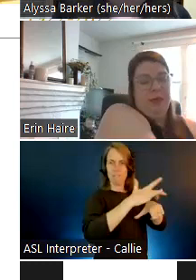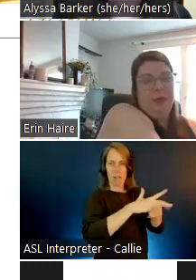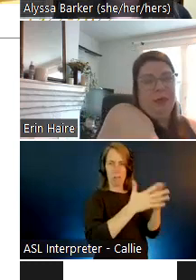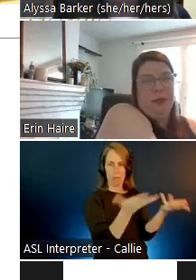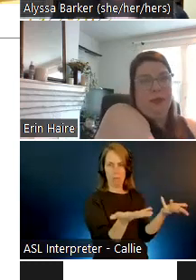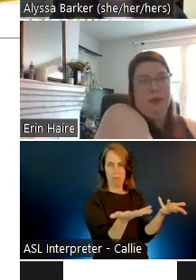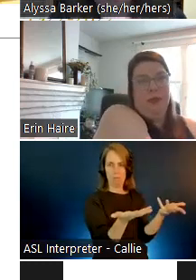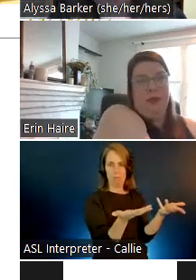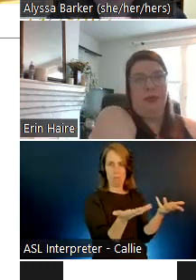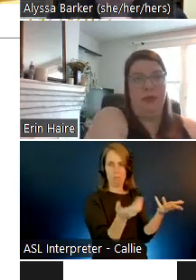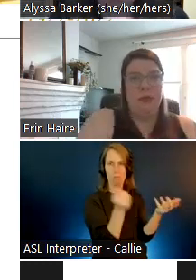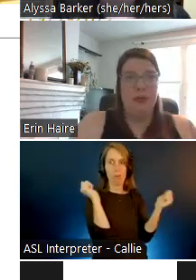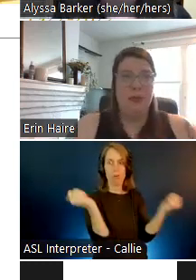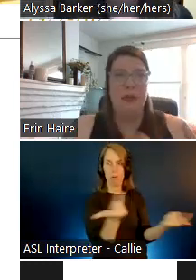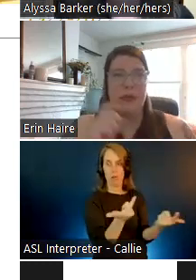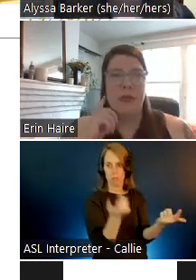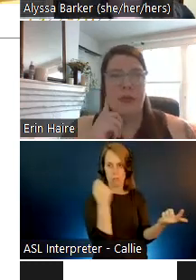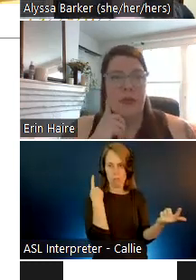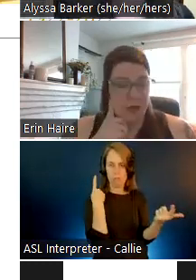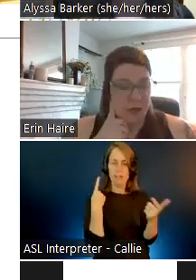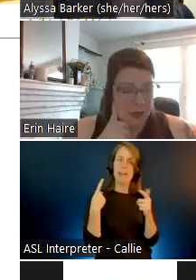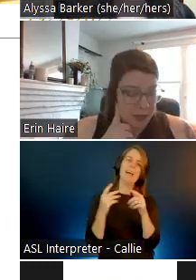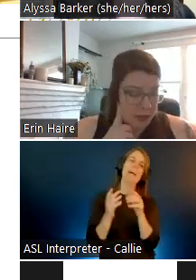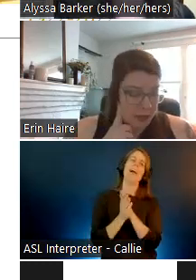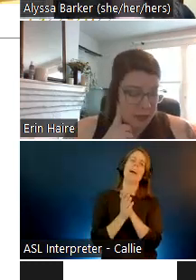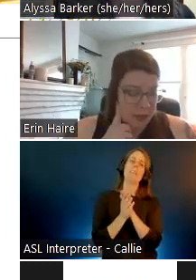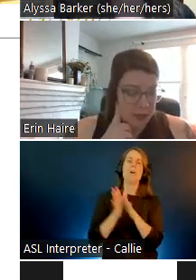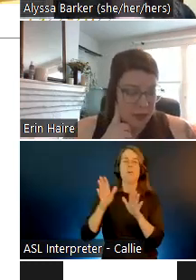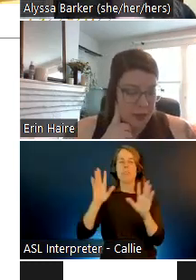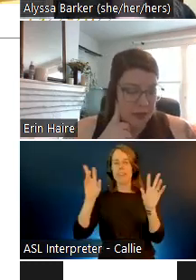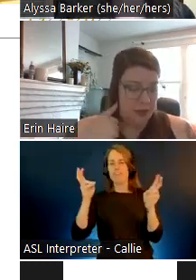this is not exhaustive list making available kind of ties into all of these other things because if